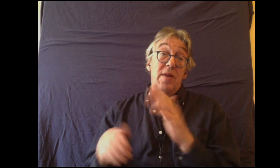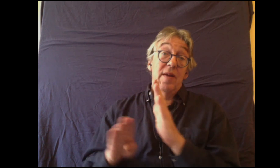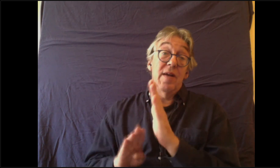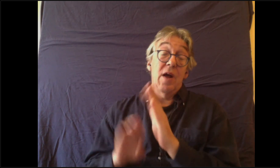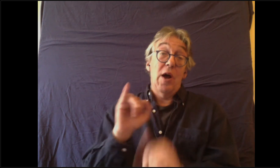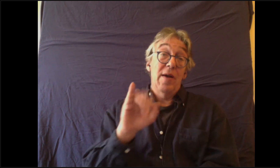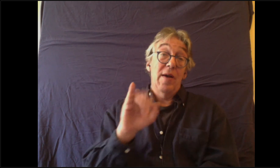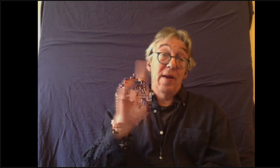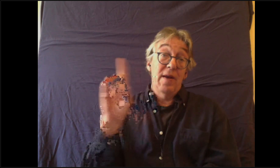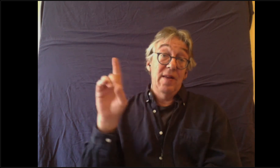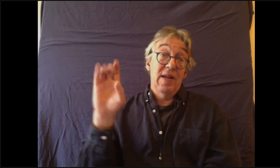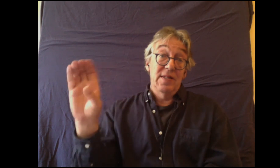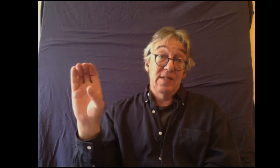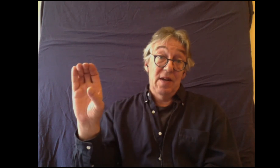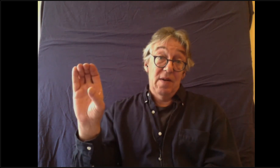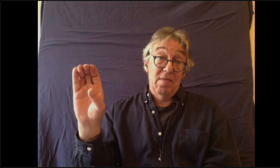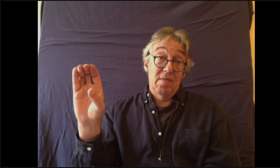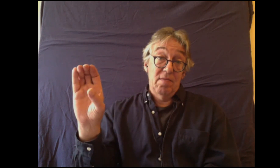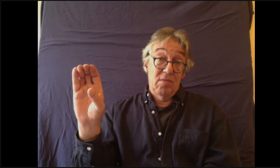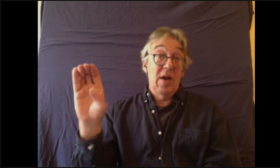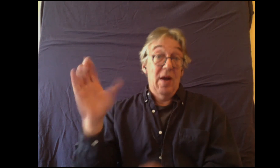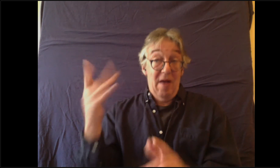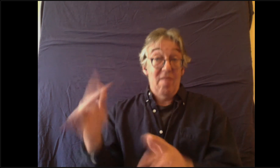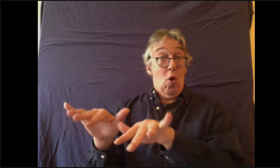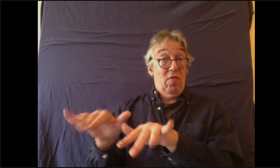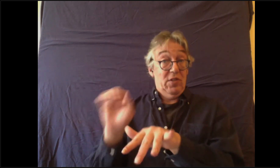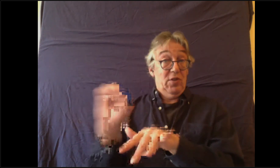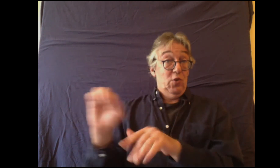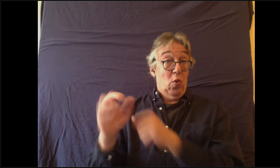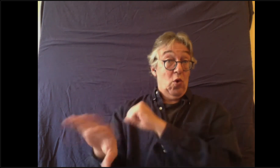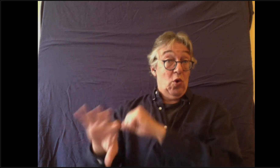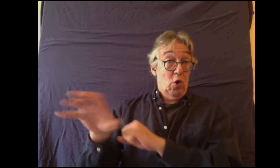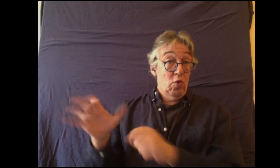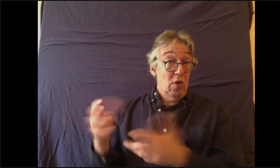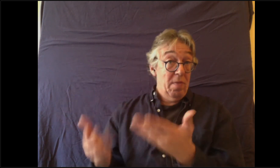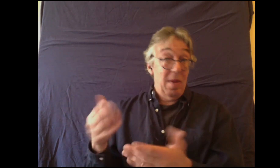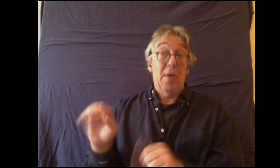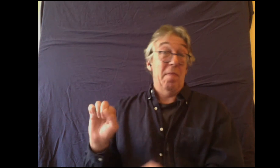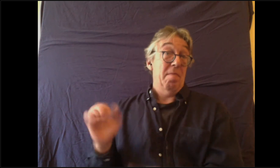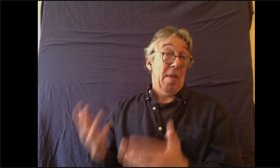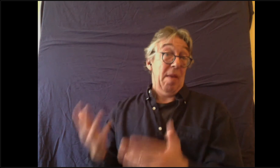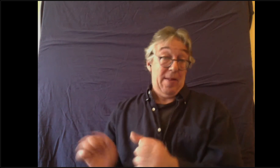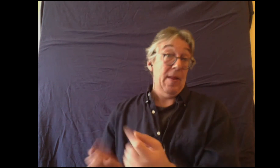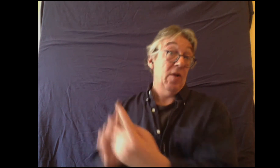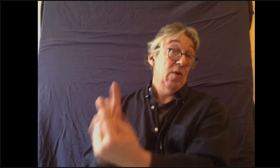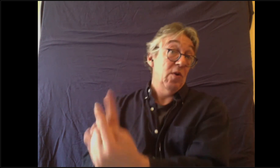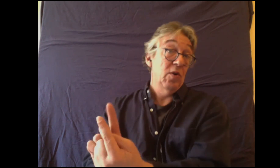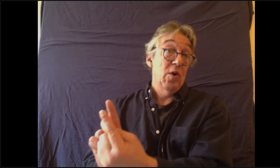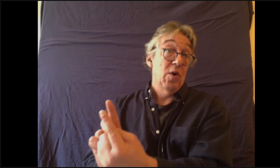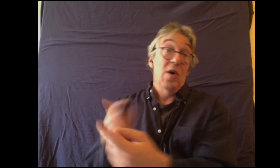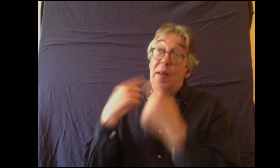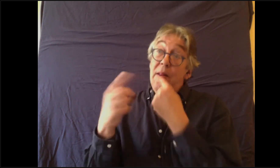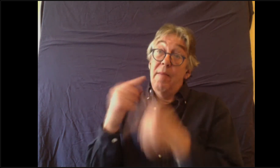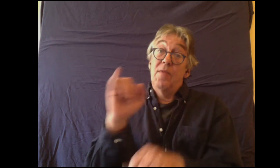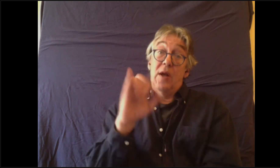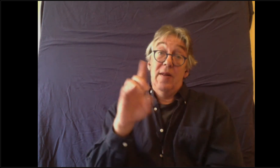who have programs and offices in your country, maybe you can go and discuss with them, tell them about your priorities.